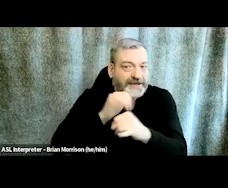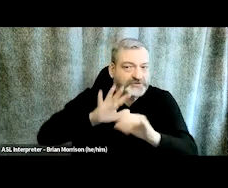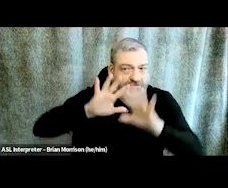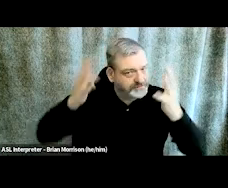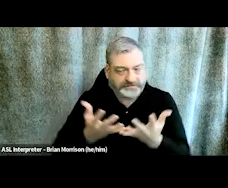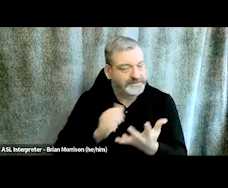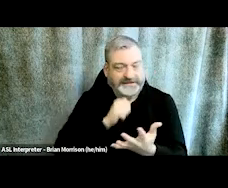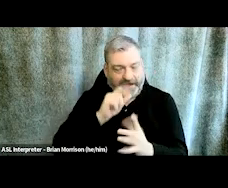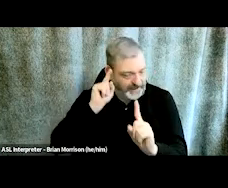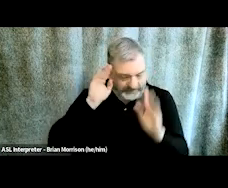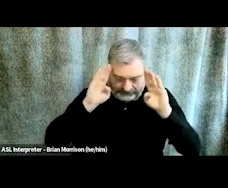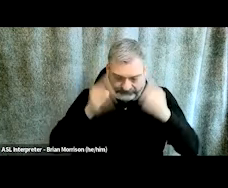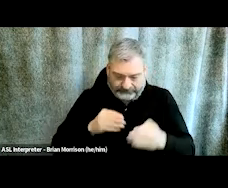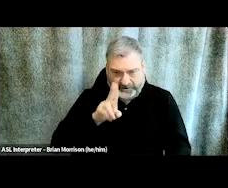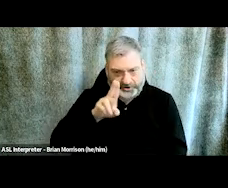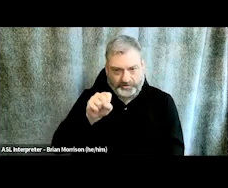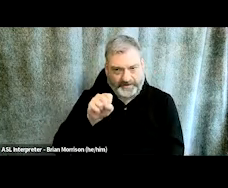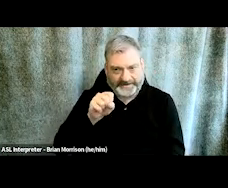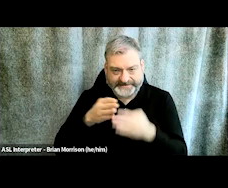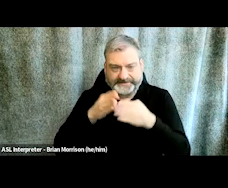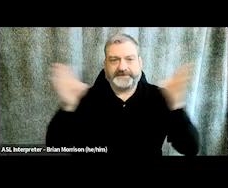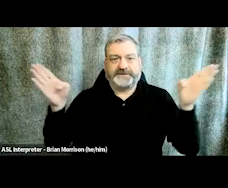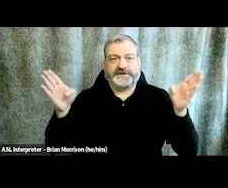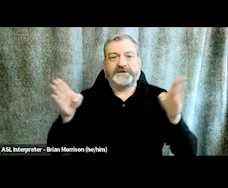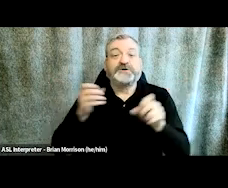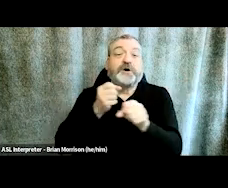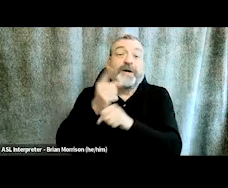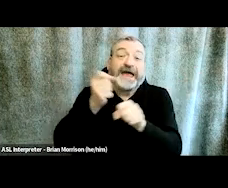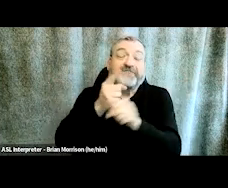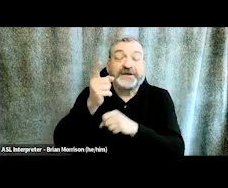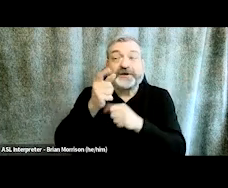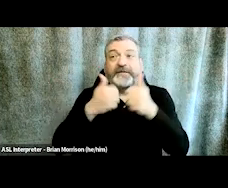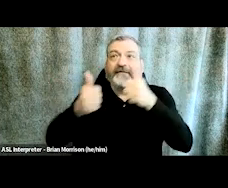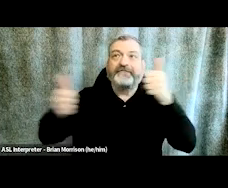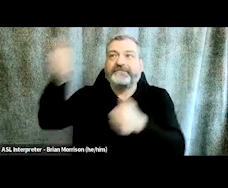and they are put together and refined every year by a governing board from the W